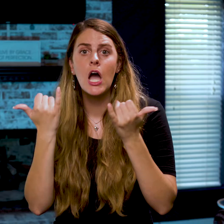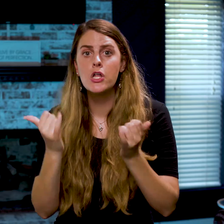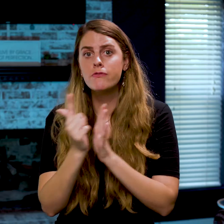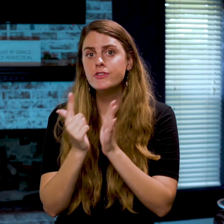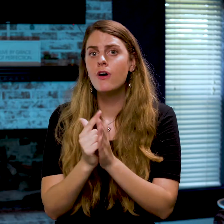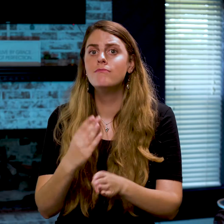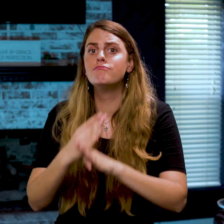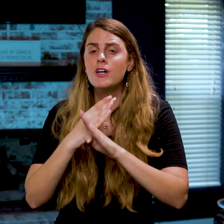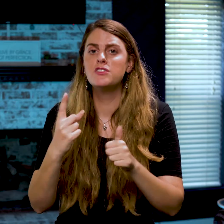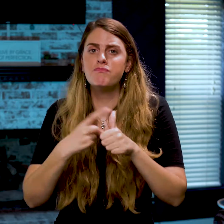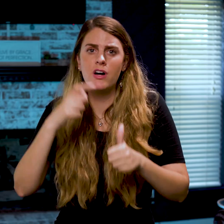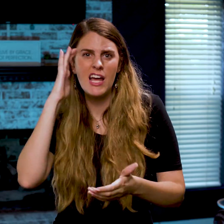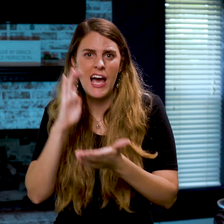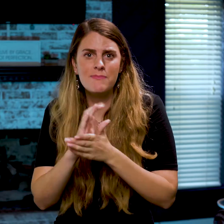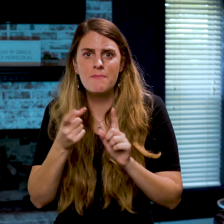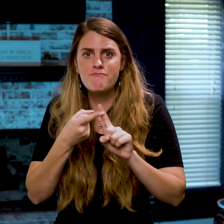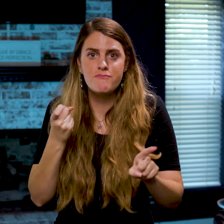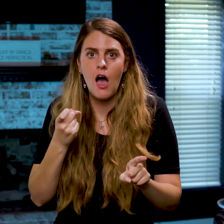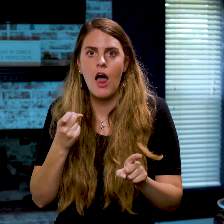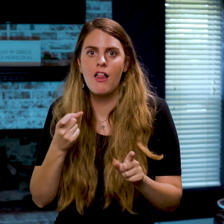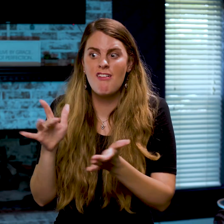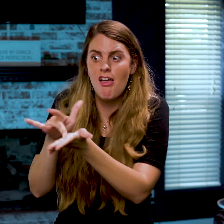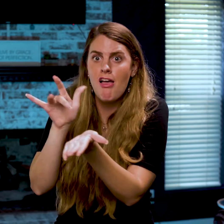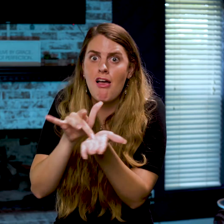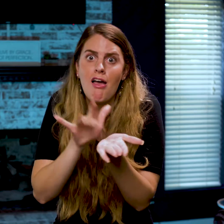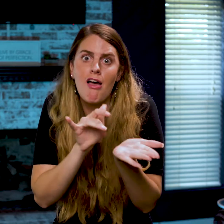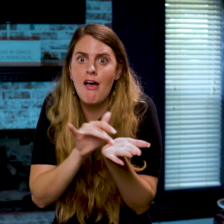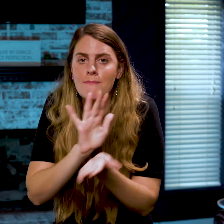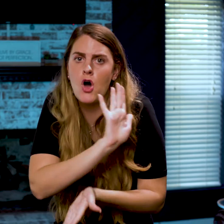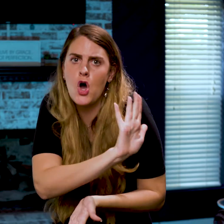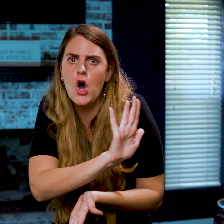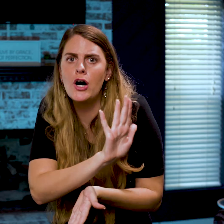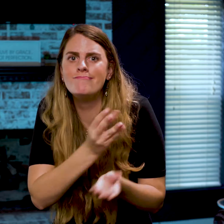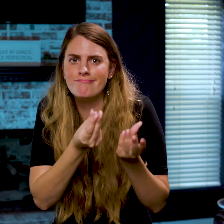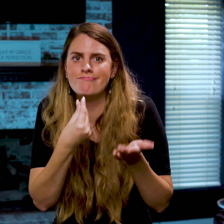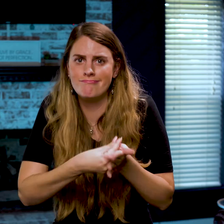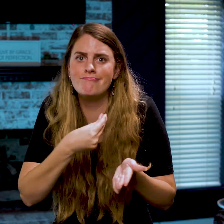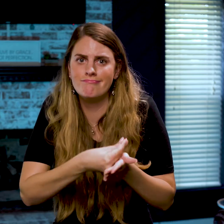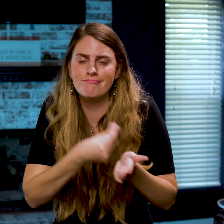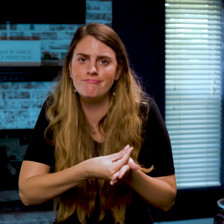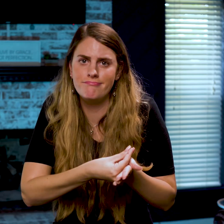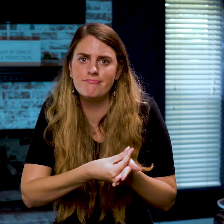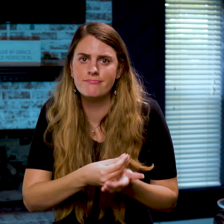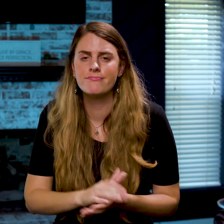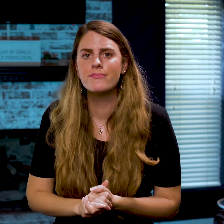this law prevents the first husband from exploiting her for financial gain.